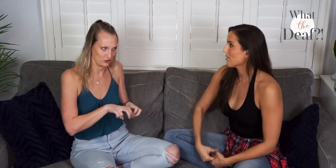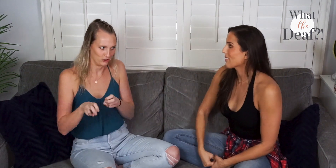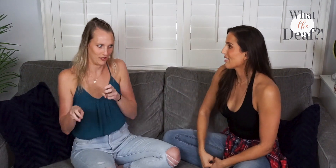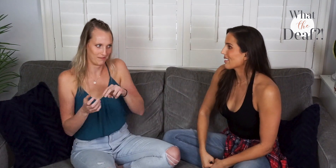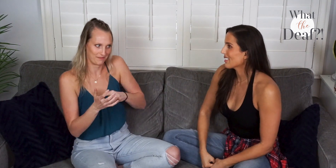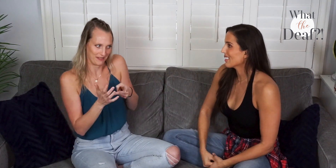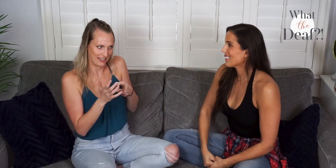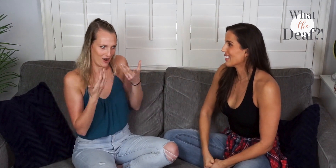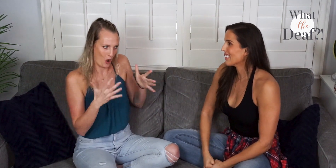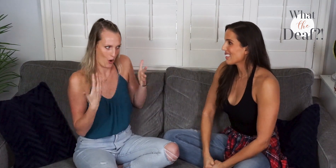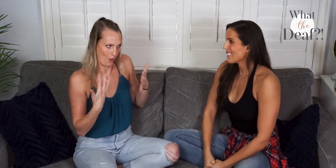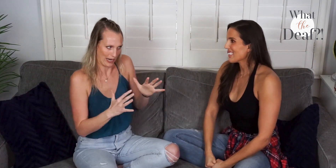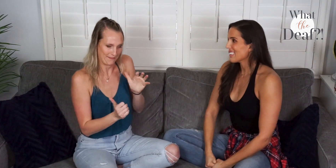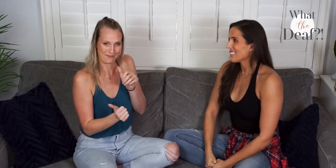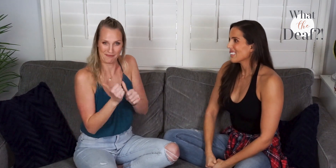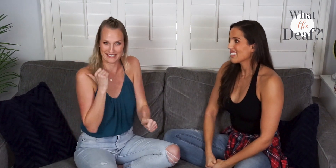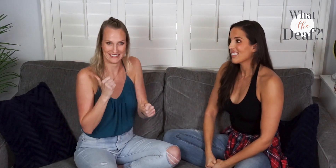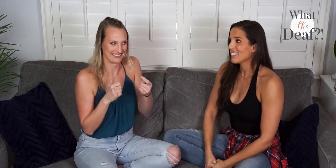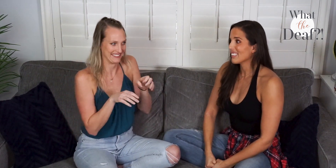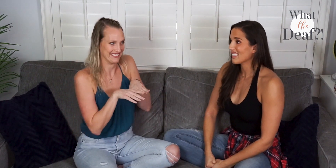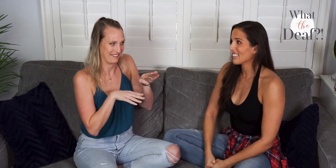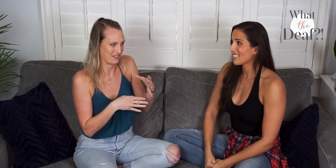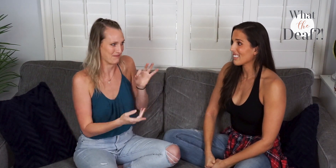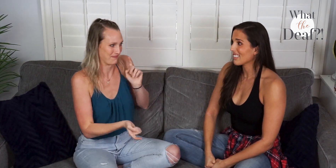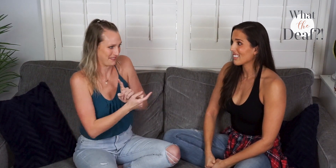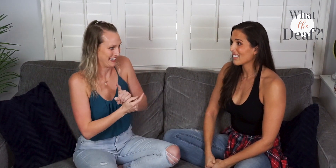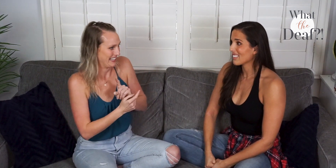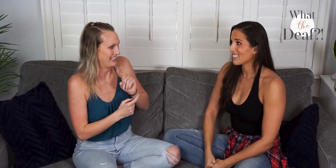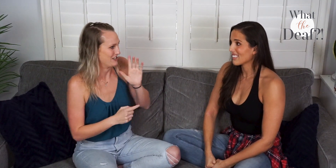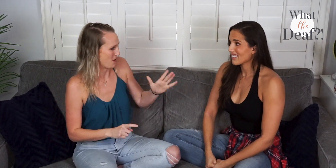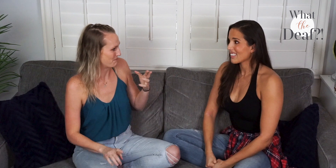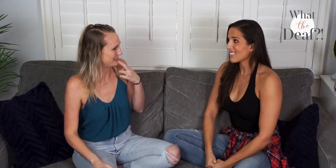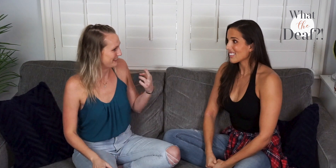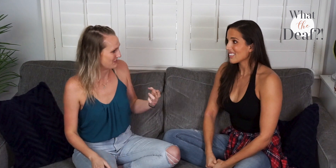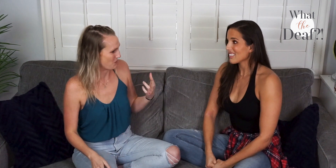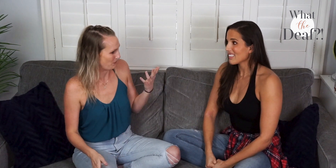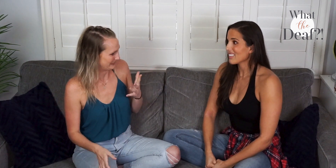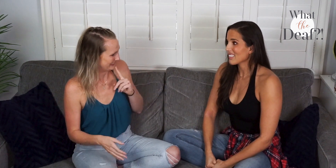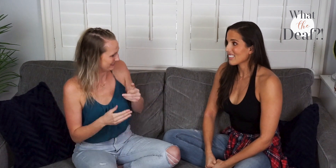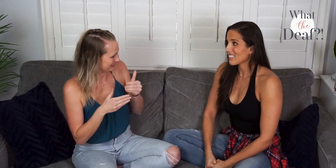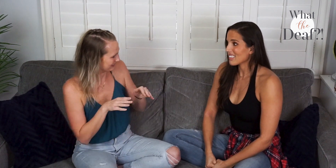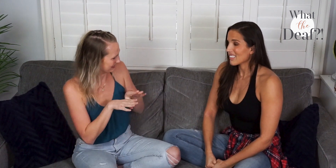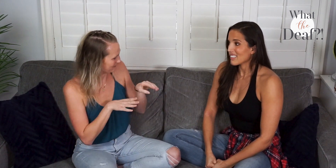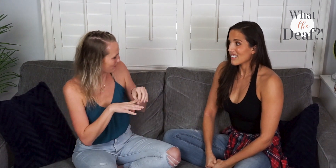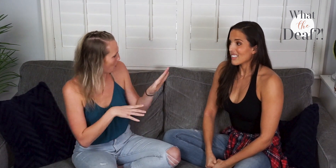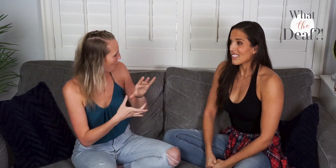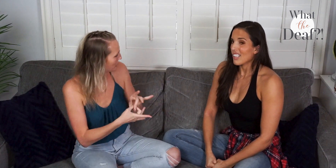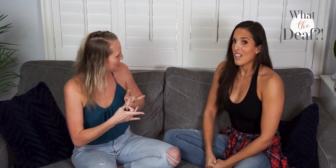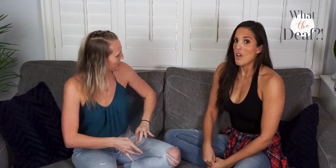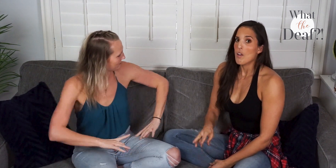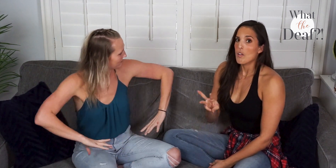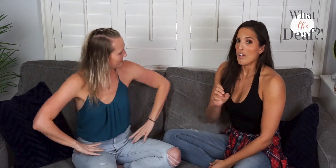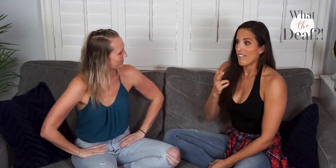"in transition" means he's already passed the first step of meeting your best friend. So what's the next step in your relationship?